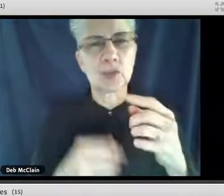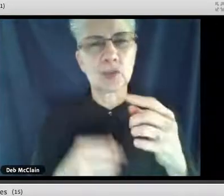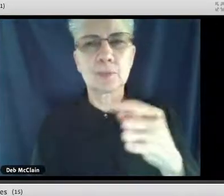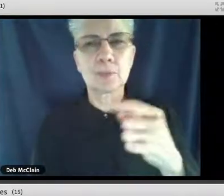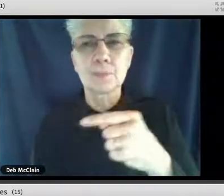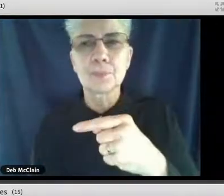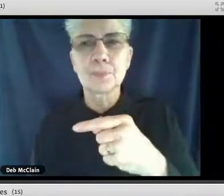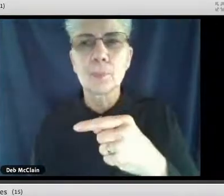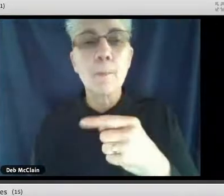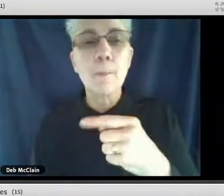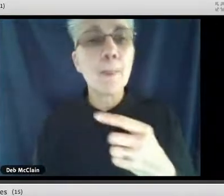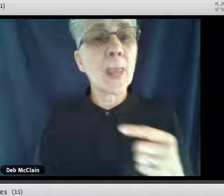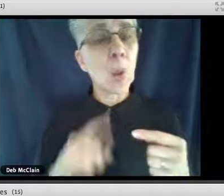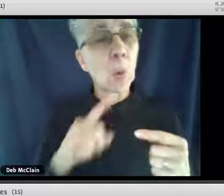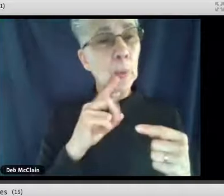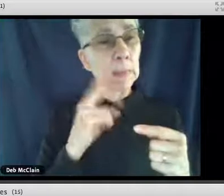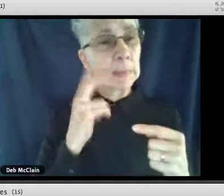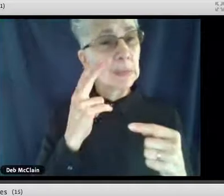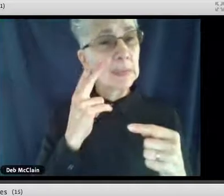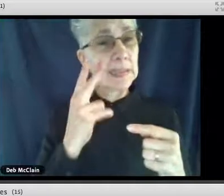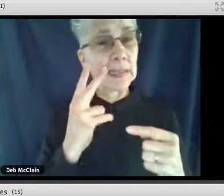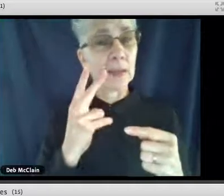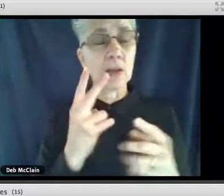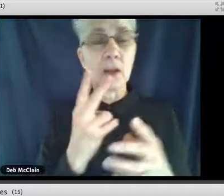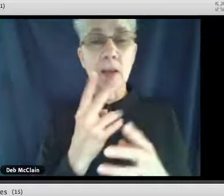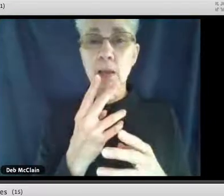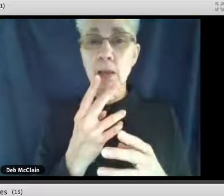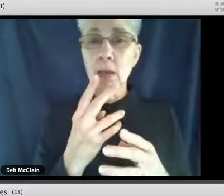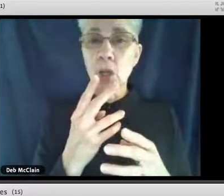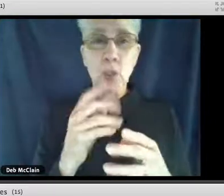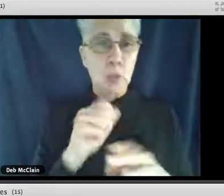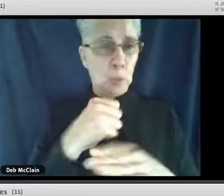So really easy, free to set up. You create a link.